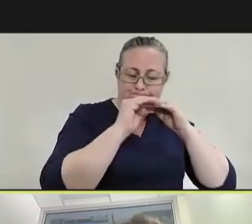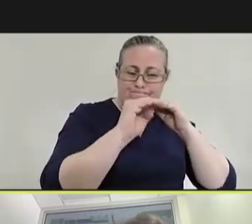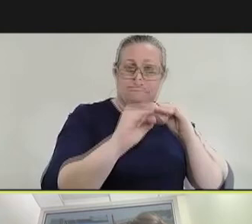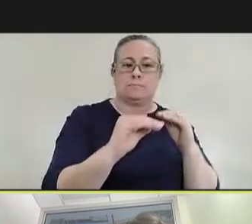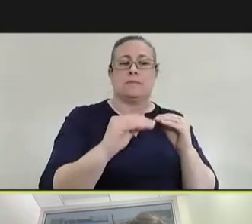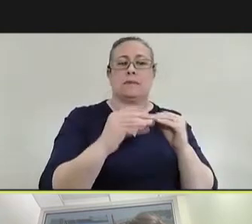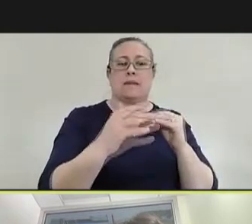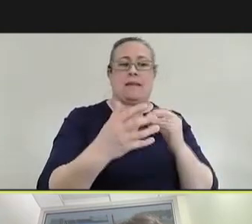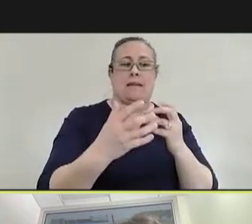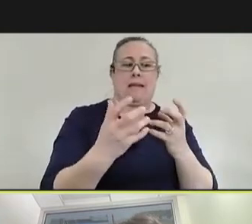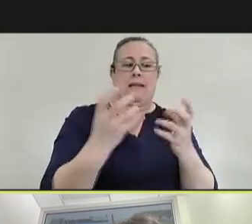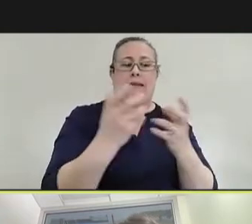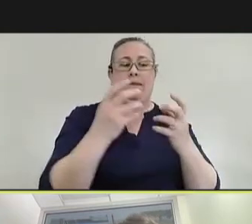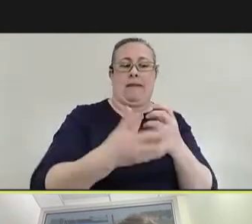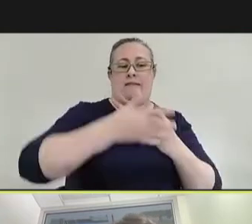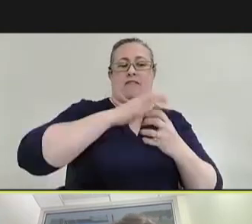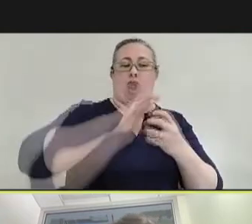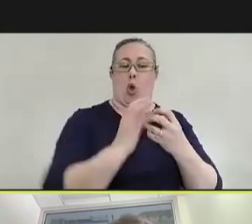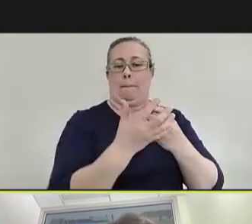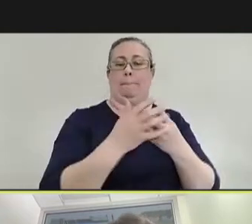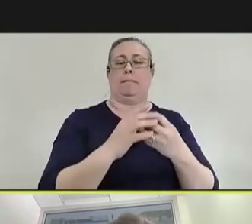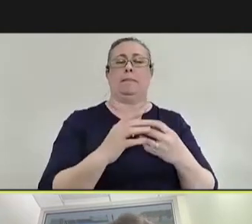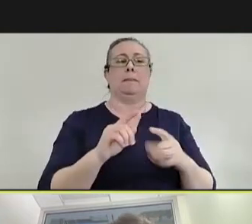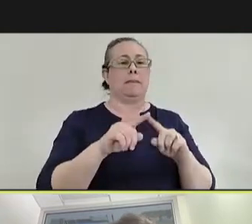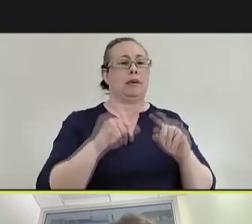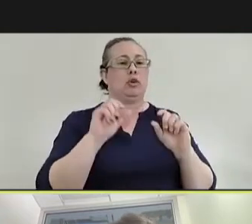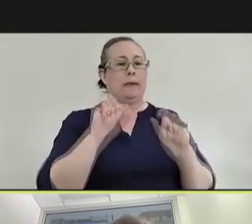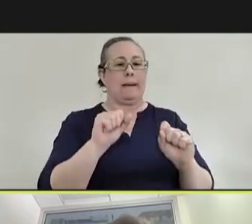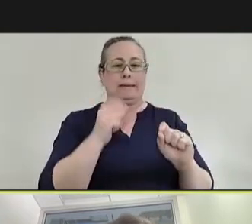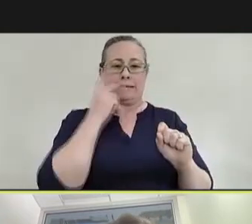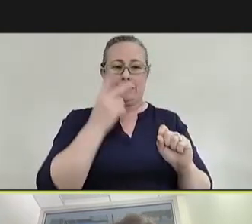it's showing that there is a metal stable core. It's not fully resolved. And a lot